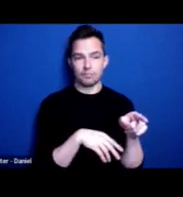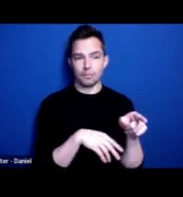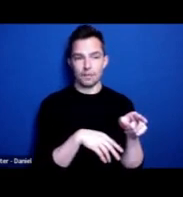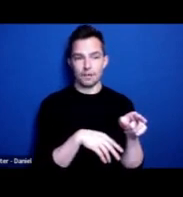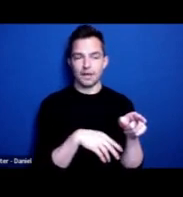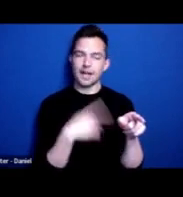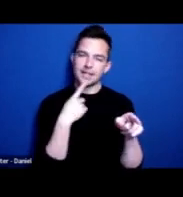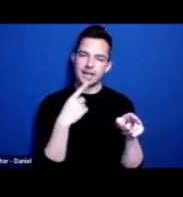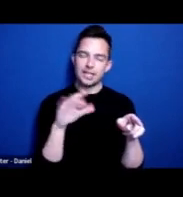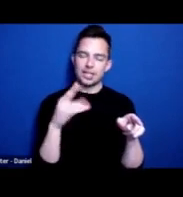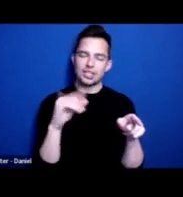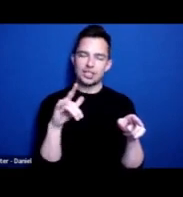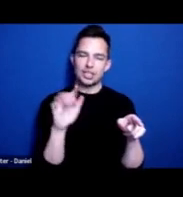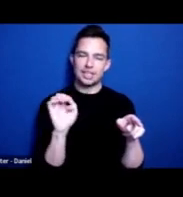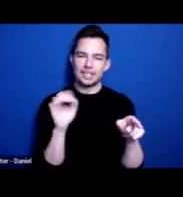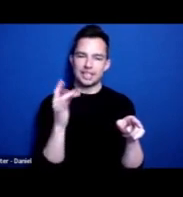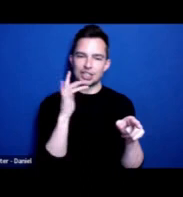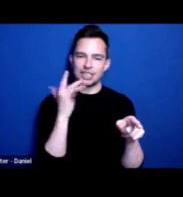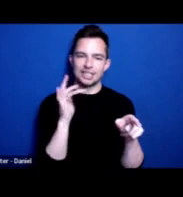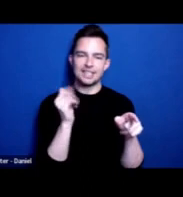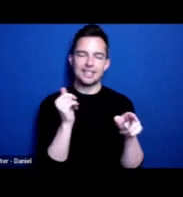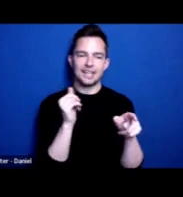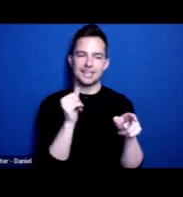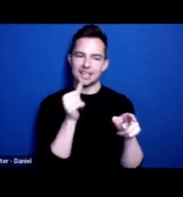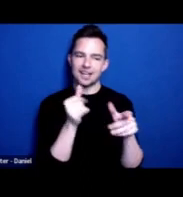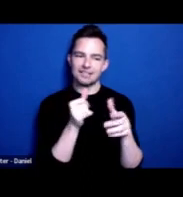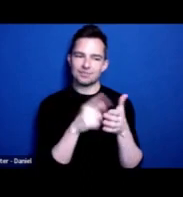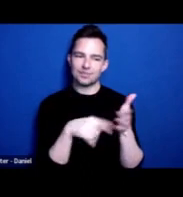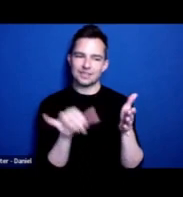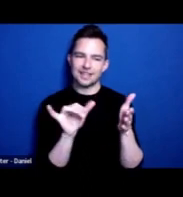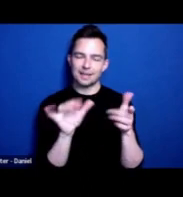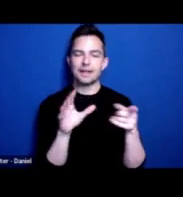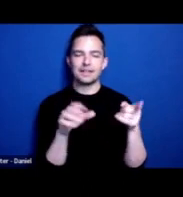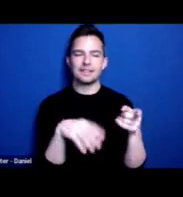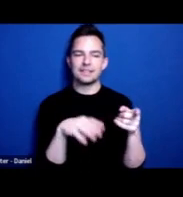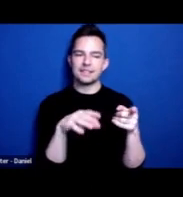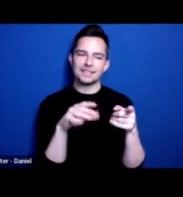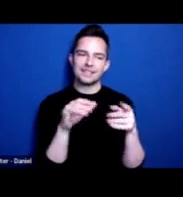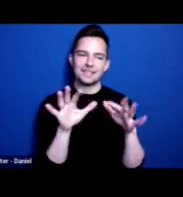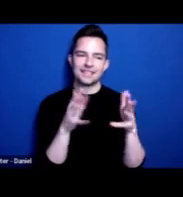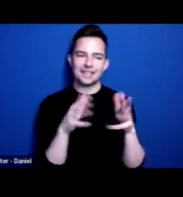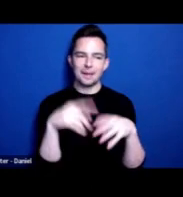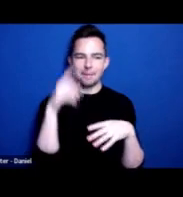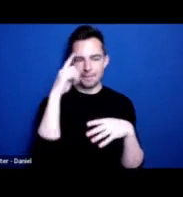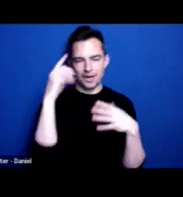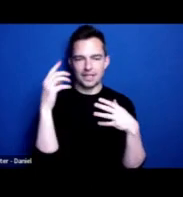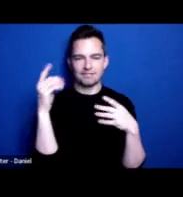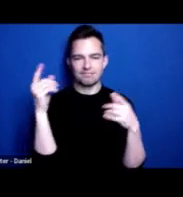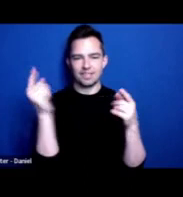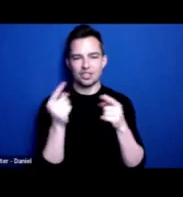brain injury and acquired brain injury. I also feel that the culture is a palette of life